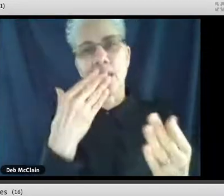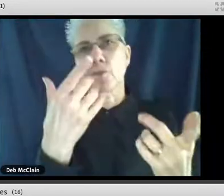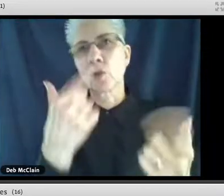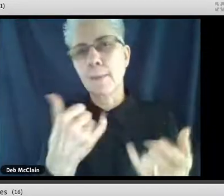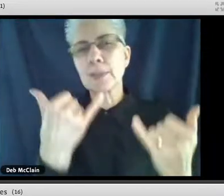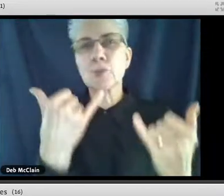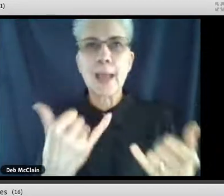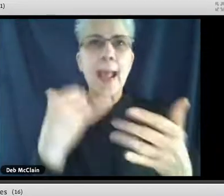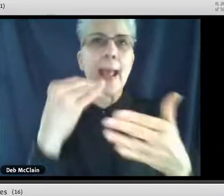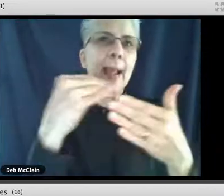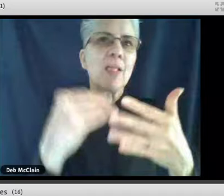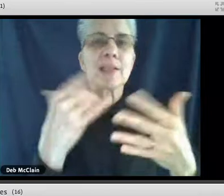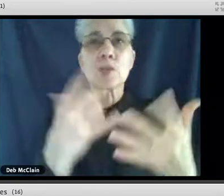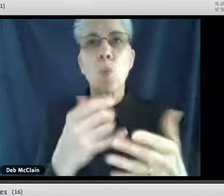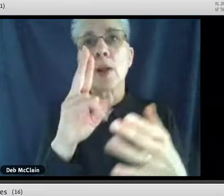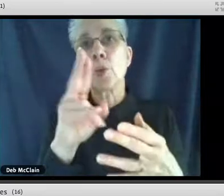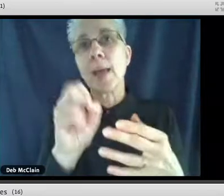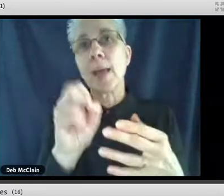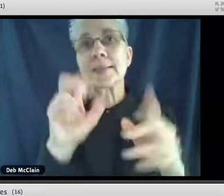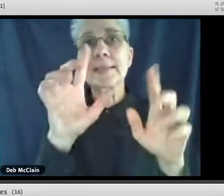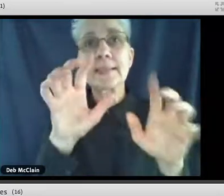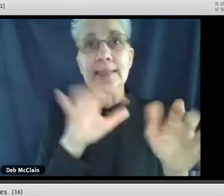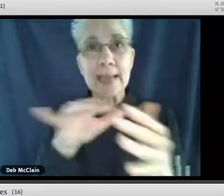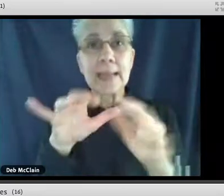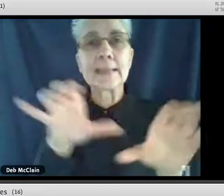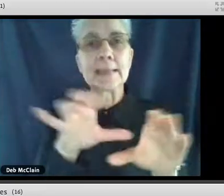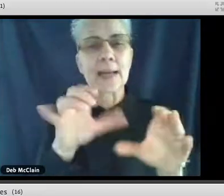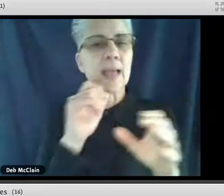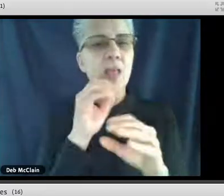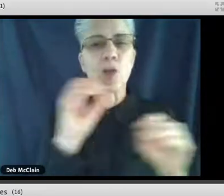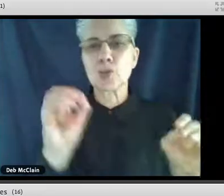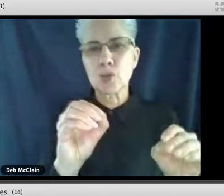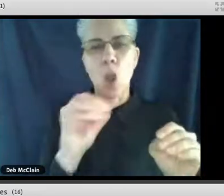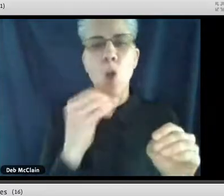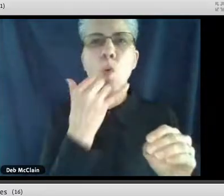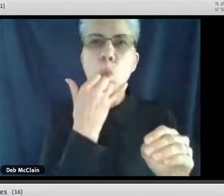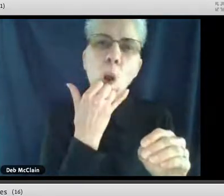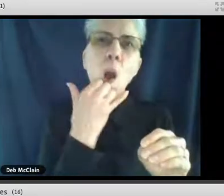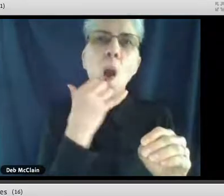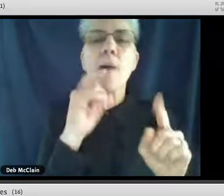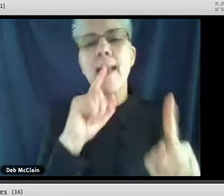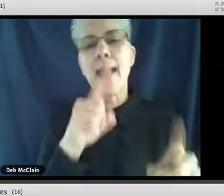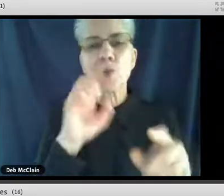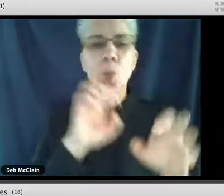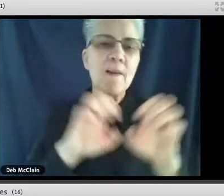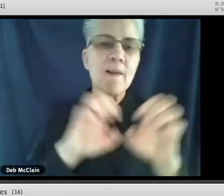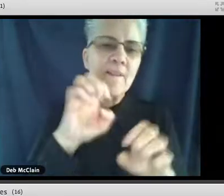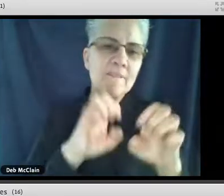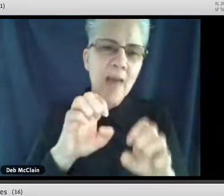This is what a UX study does, and there's no wrong answers. We're evaluating the website, not your research skills.